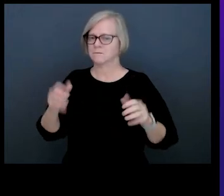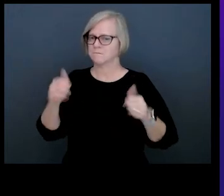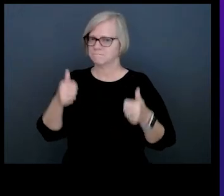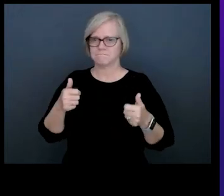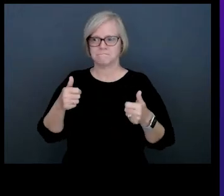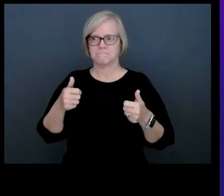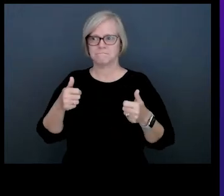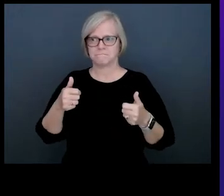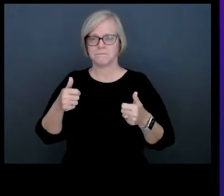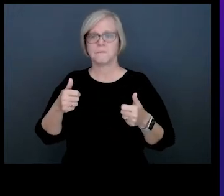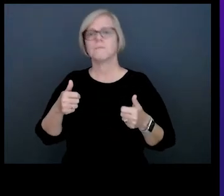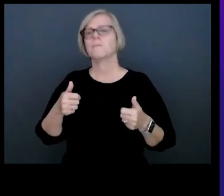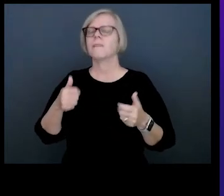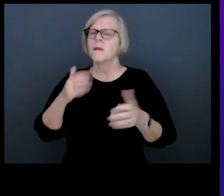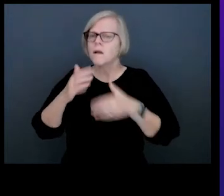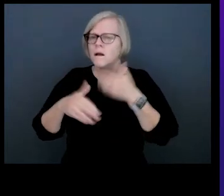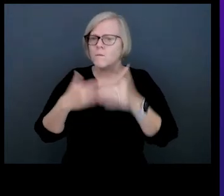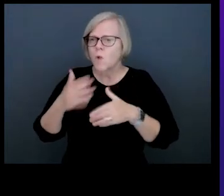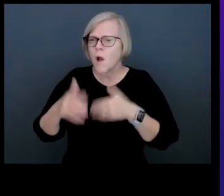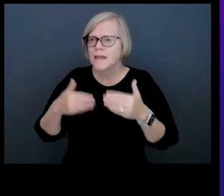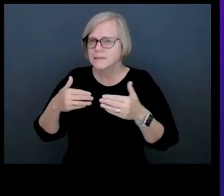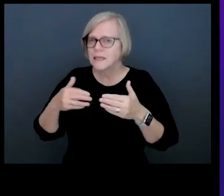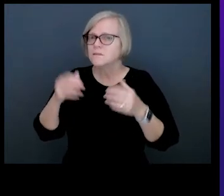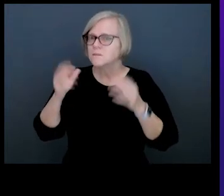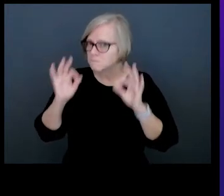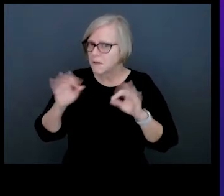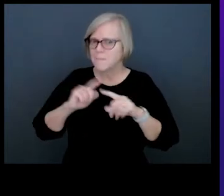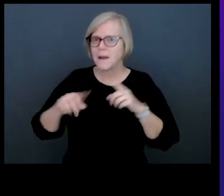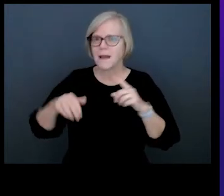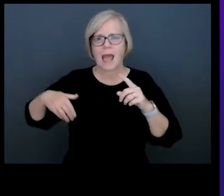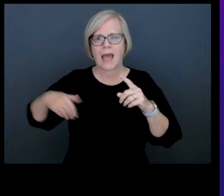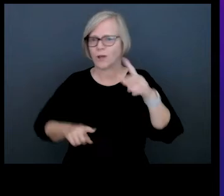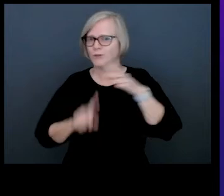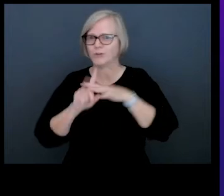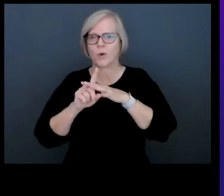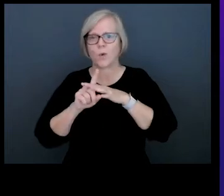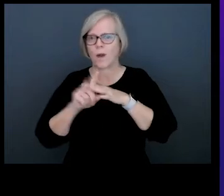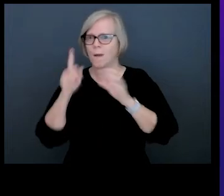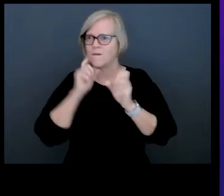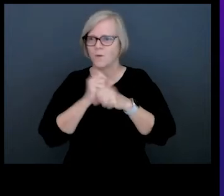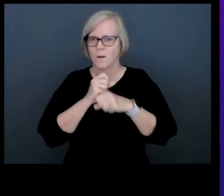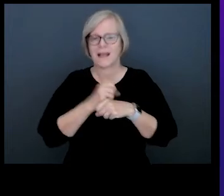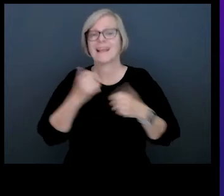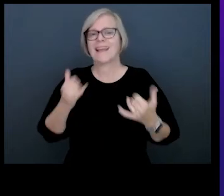Now, the order is processed, but it's not showing up. Now, for that, we're gonna want to mimic the location changing.